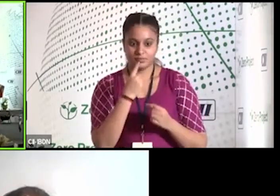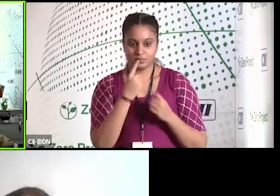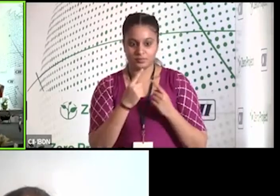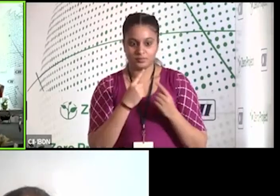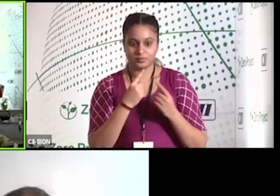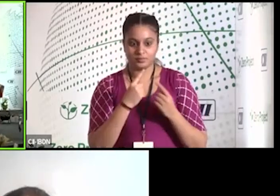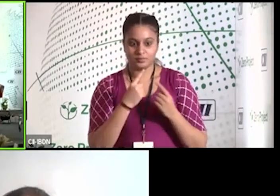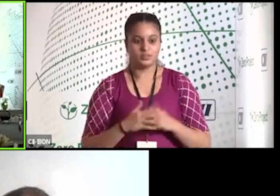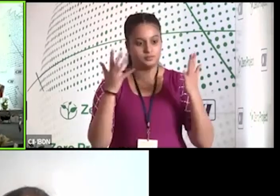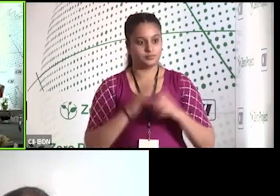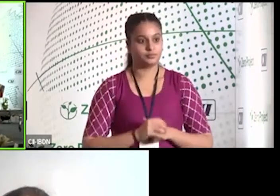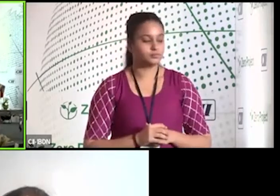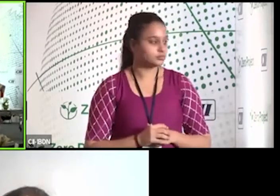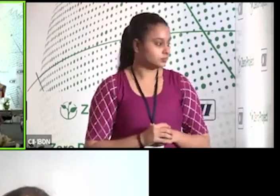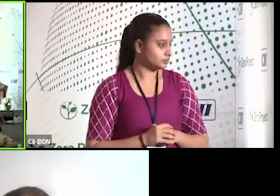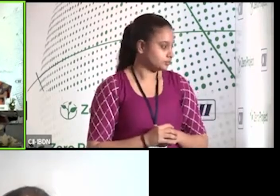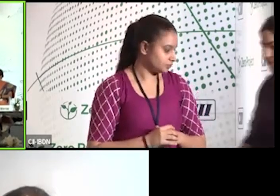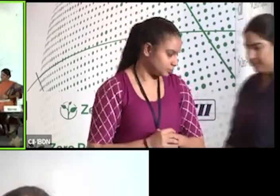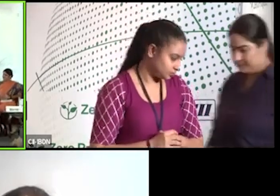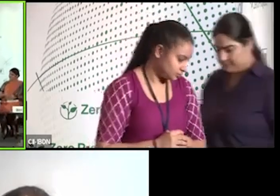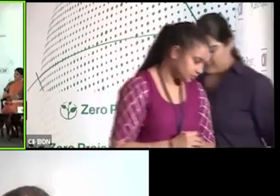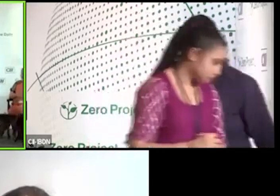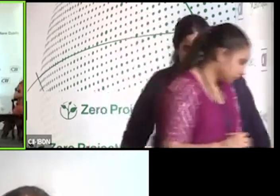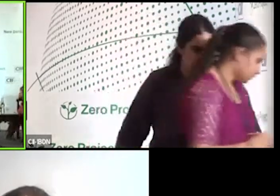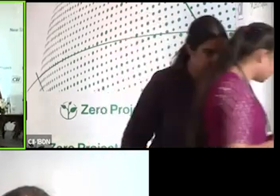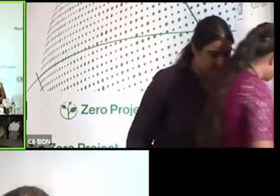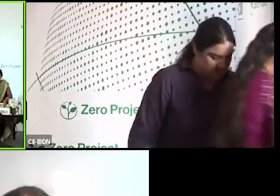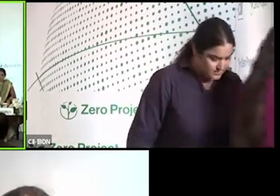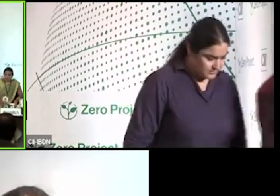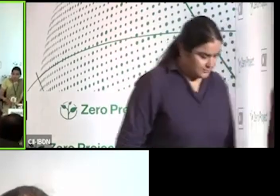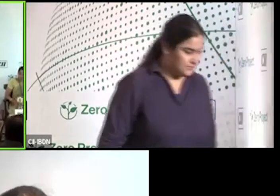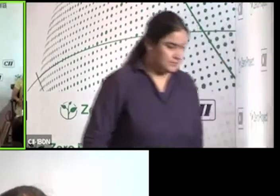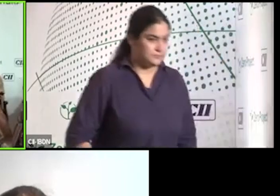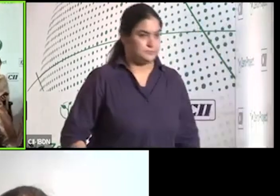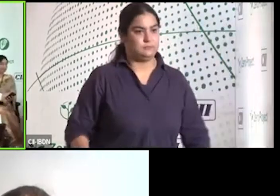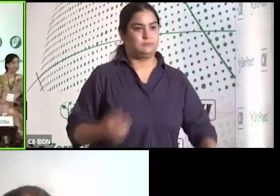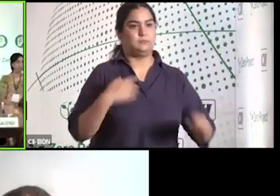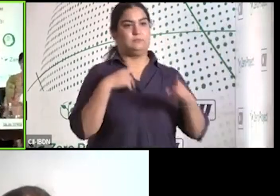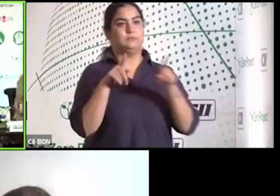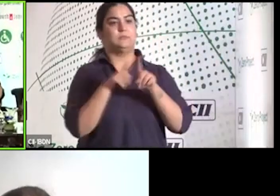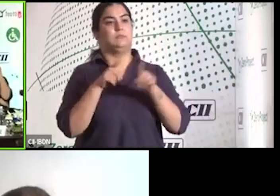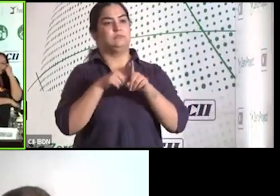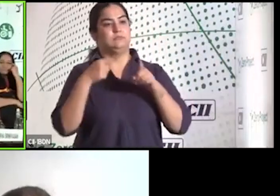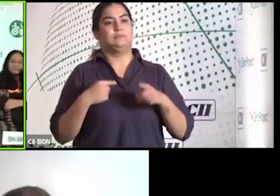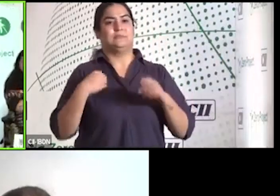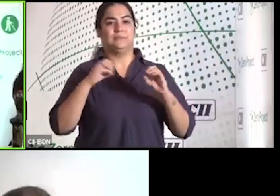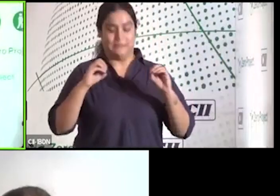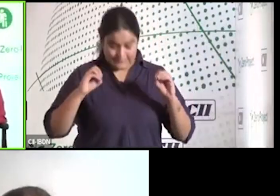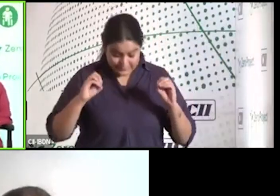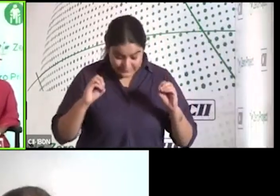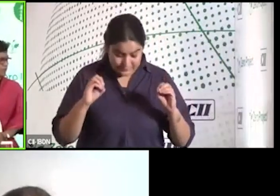So no our last speaker was going to say, with so much energy,